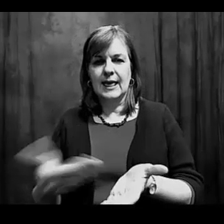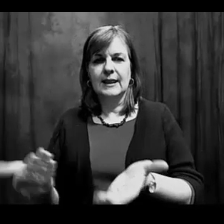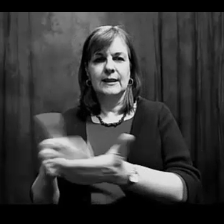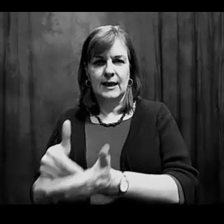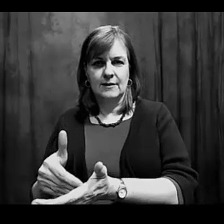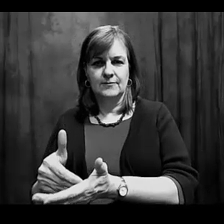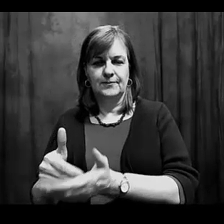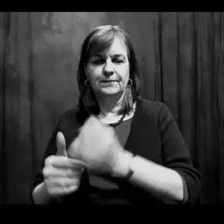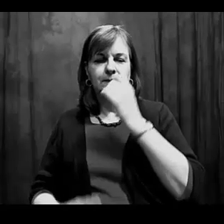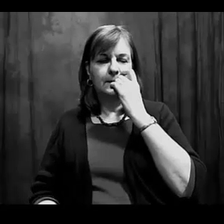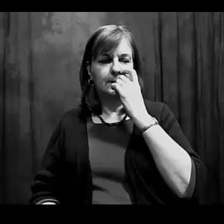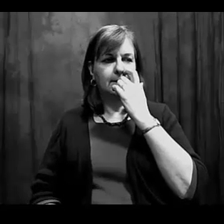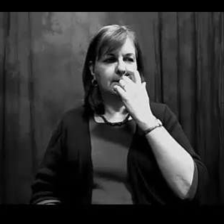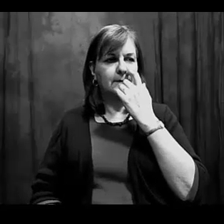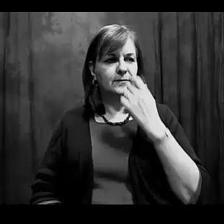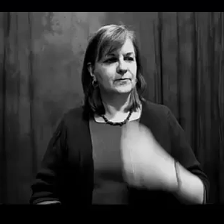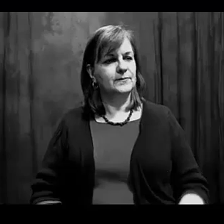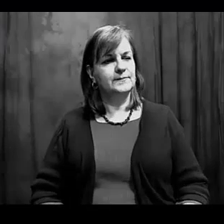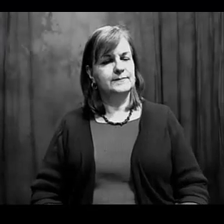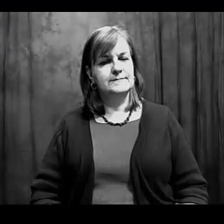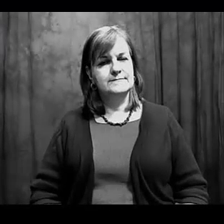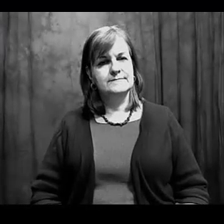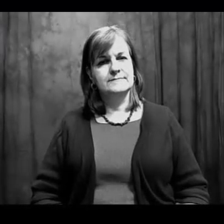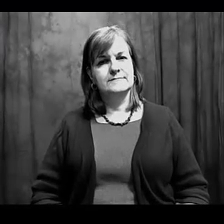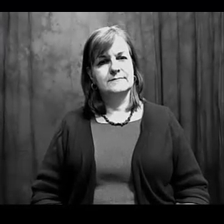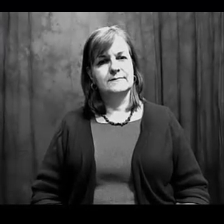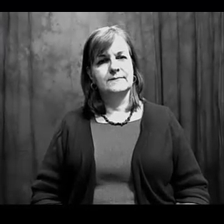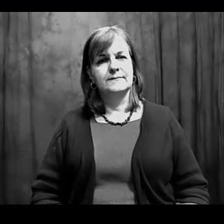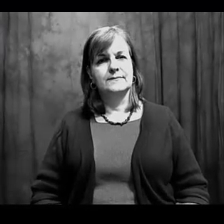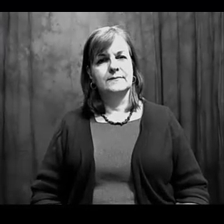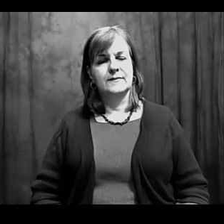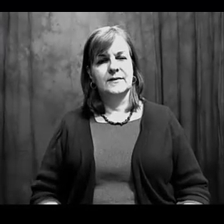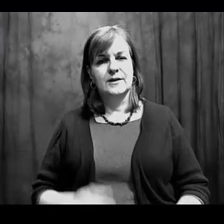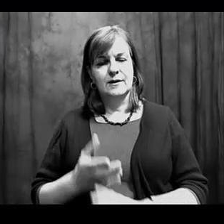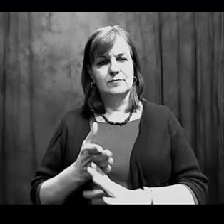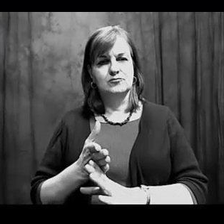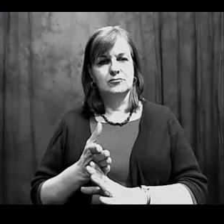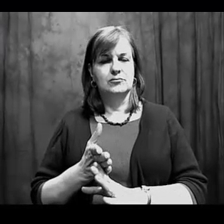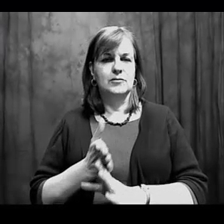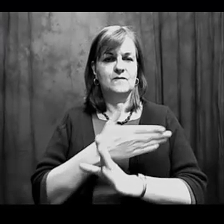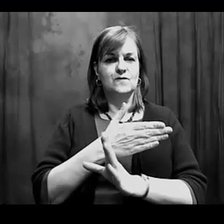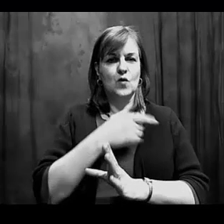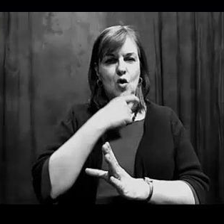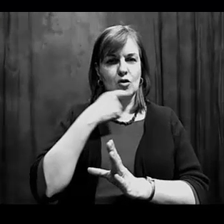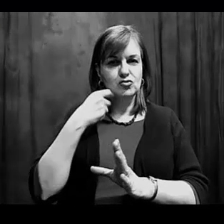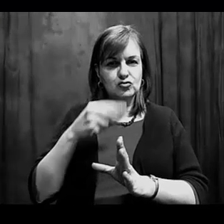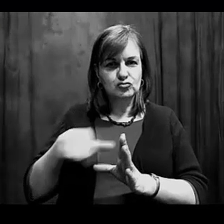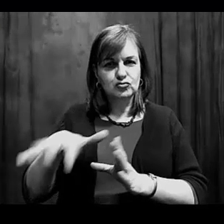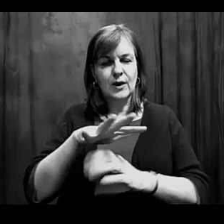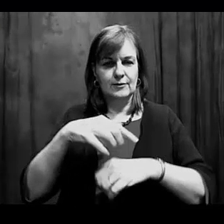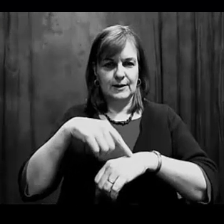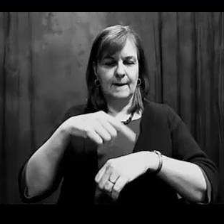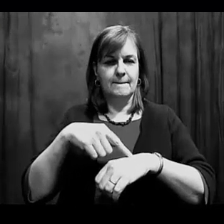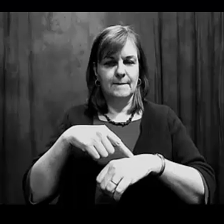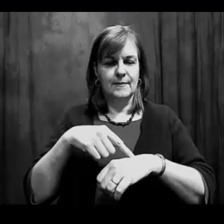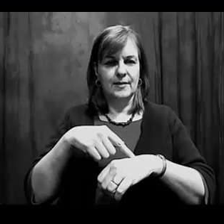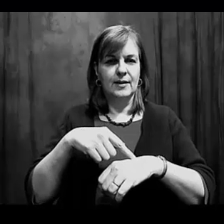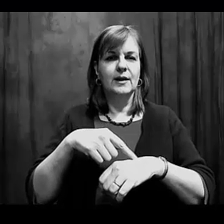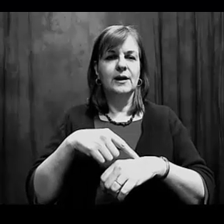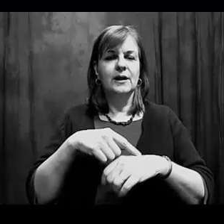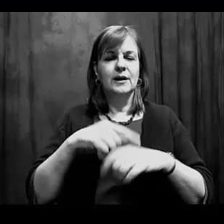to this drought so they see this repeatedly over and over and over again